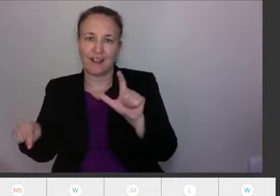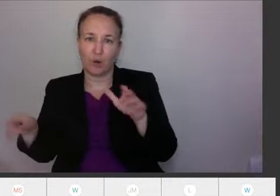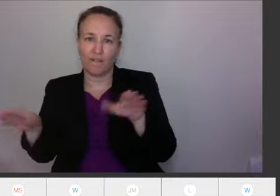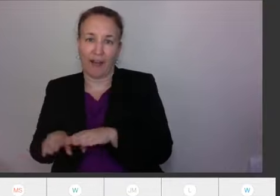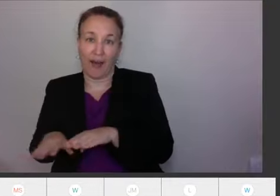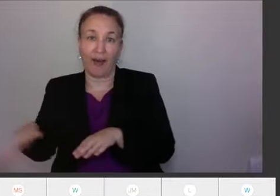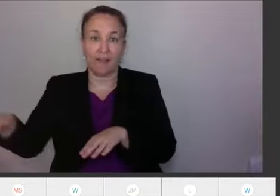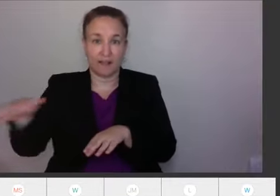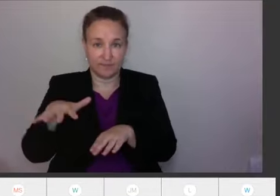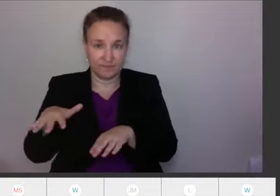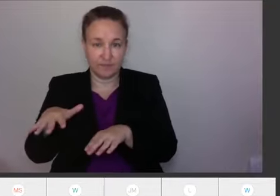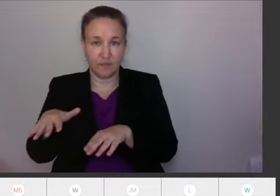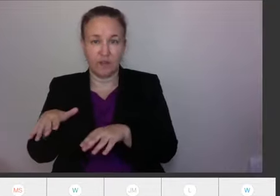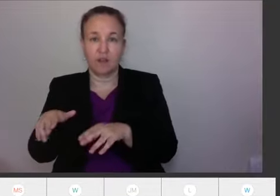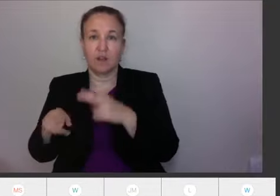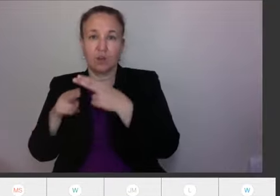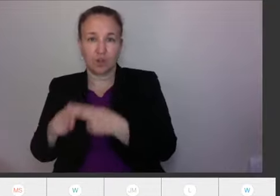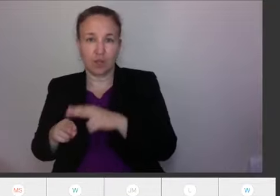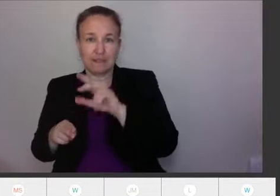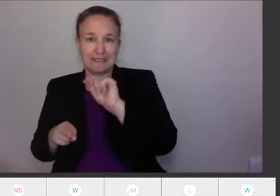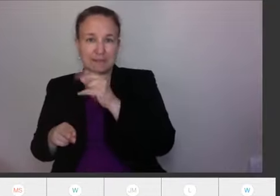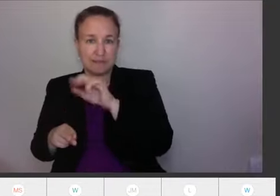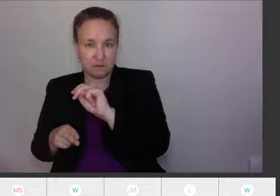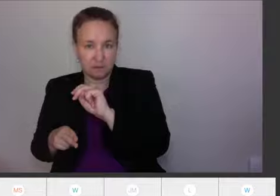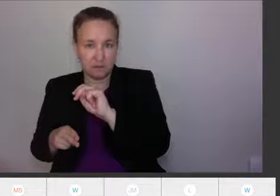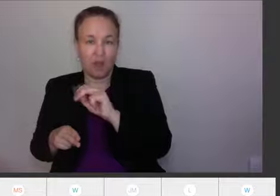known as TPIN the physicians integrated network